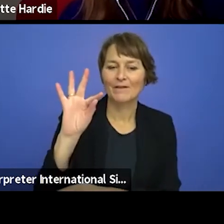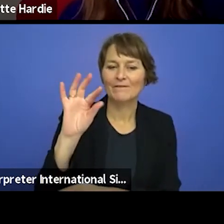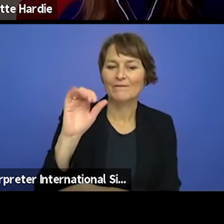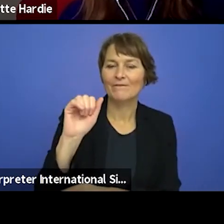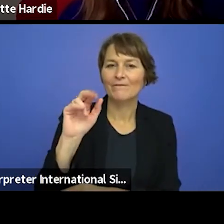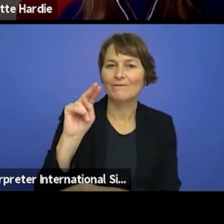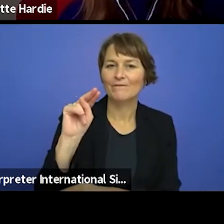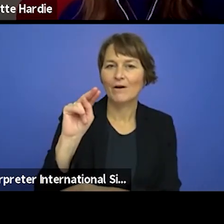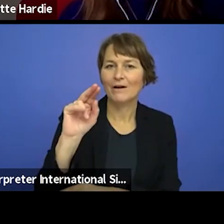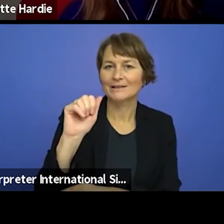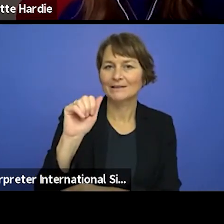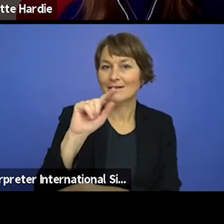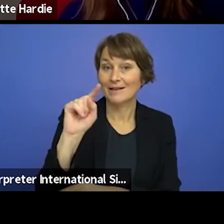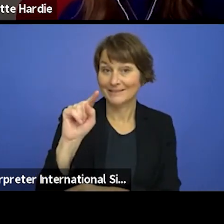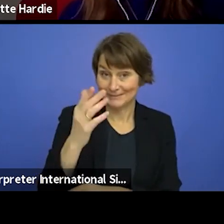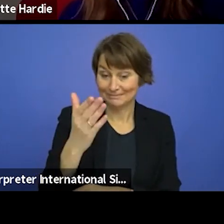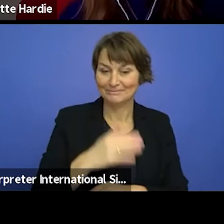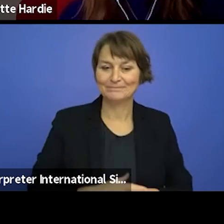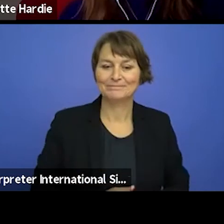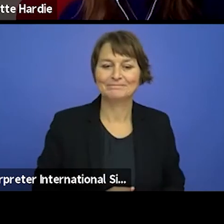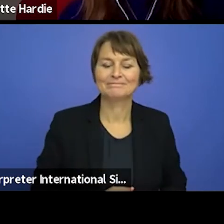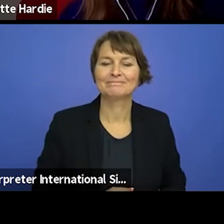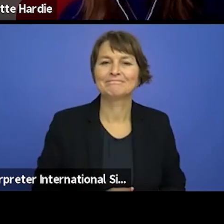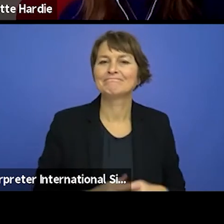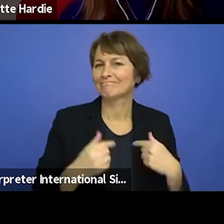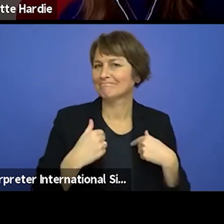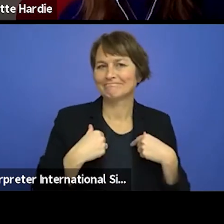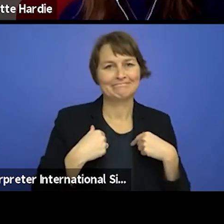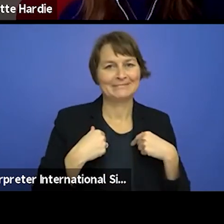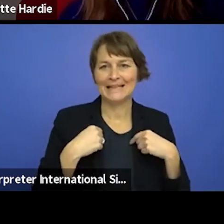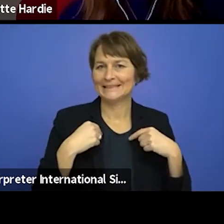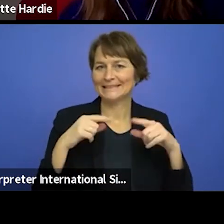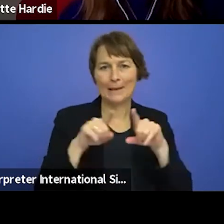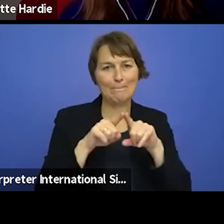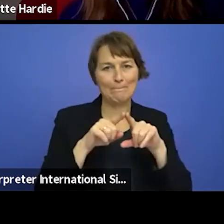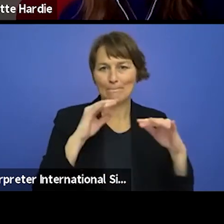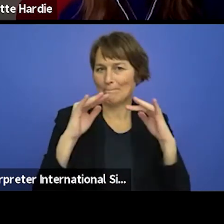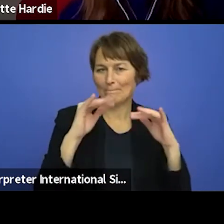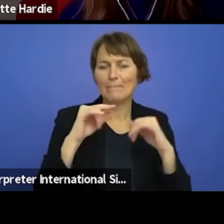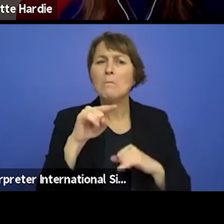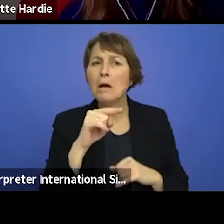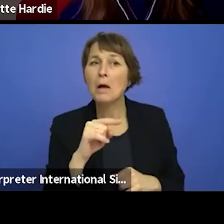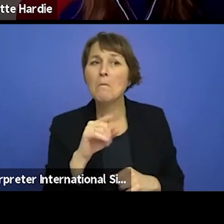Farnaz? I'm with Constanza . I think the same. It depends completely on what, I mean we've dealt